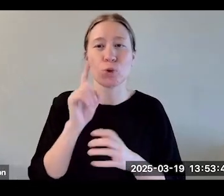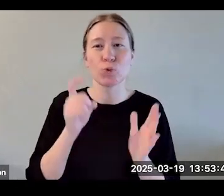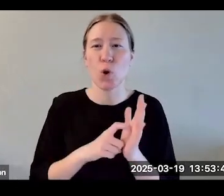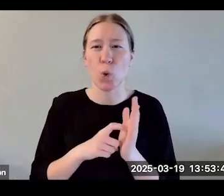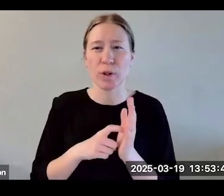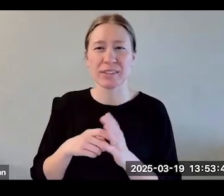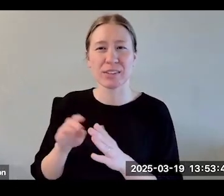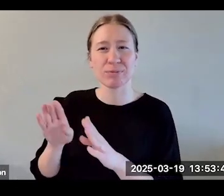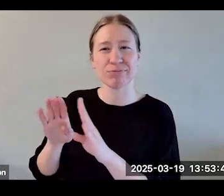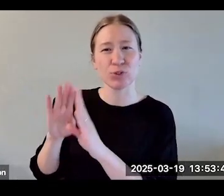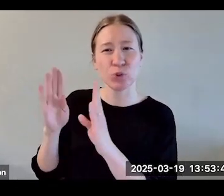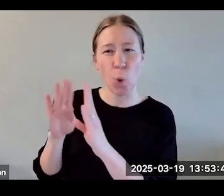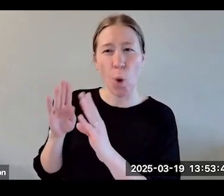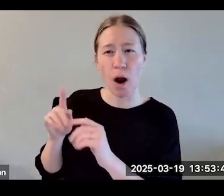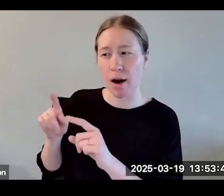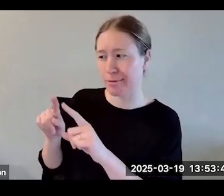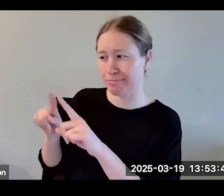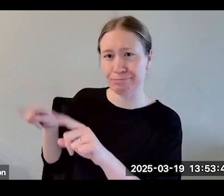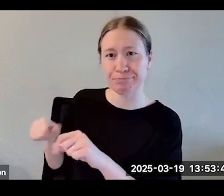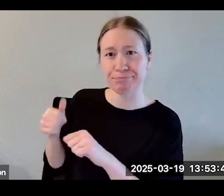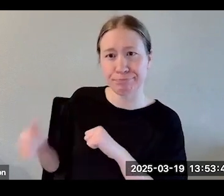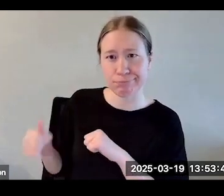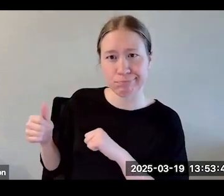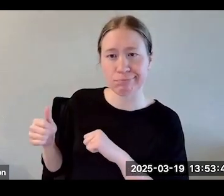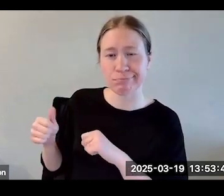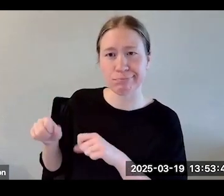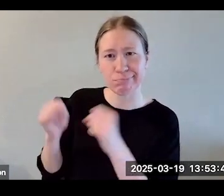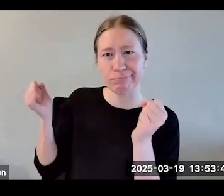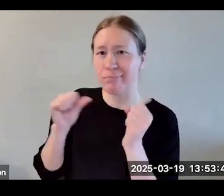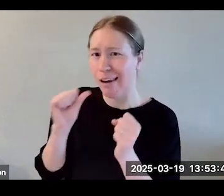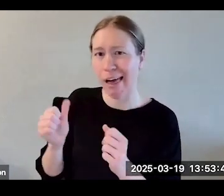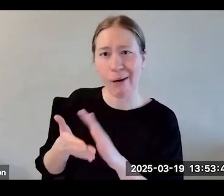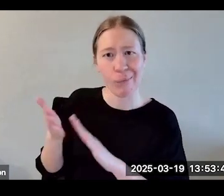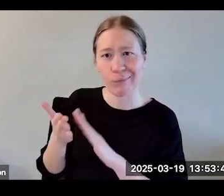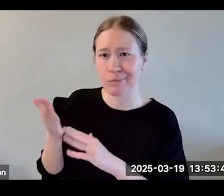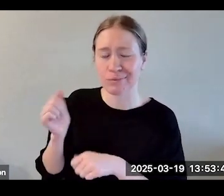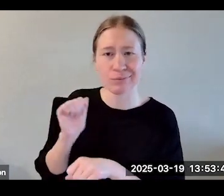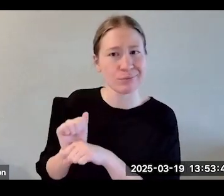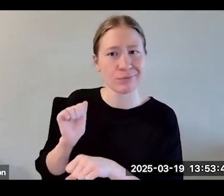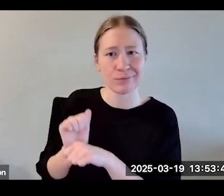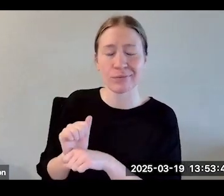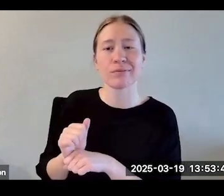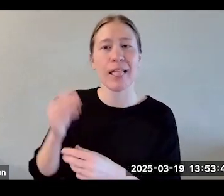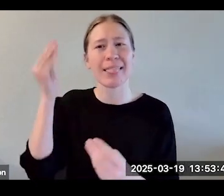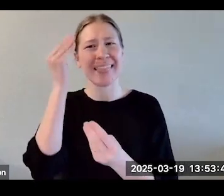that really aren't working when you push them, please let us know about that. We can reach out to the appropriate parties